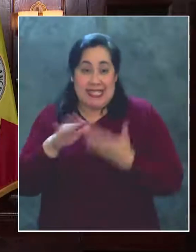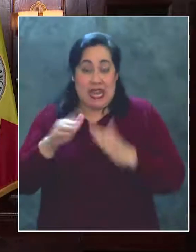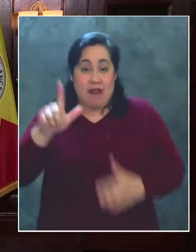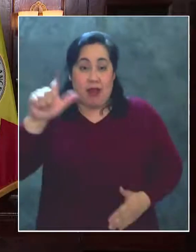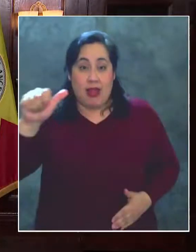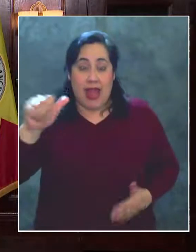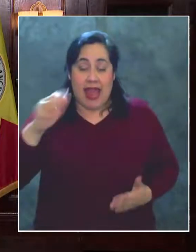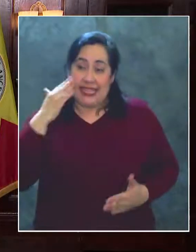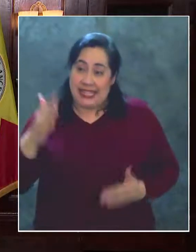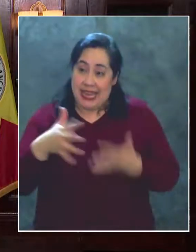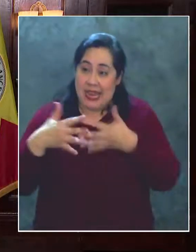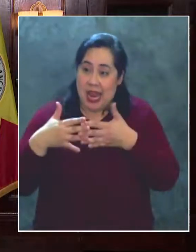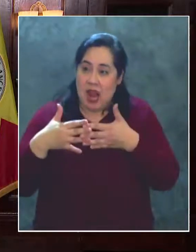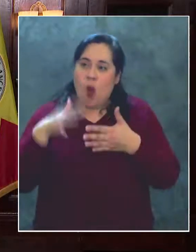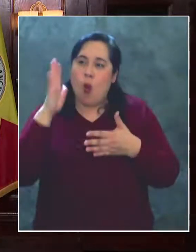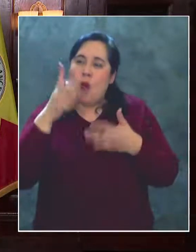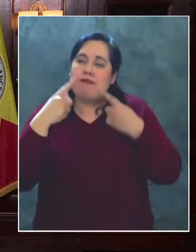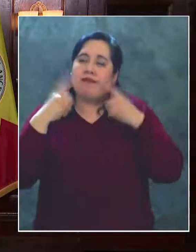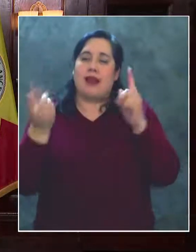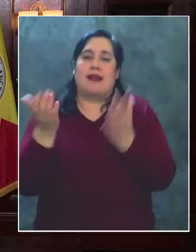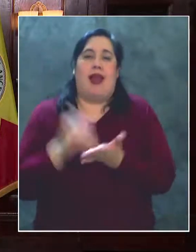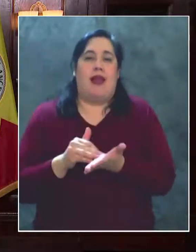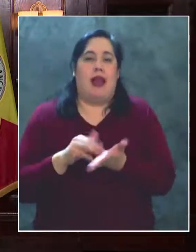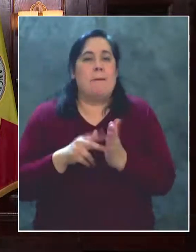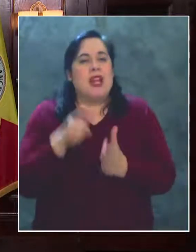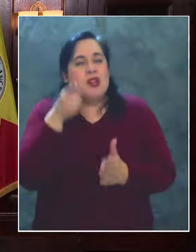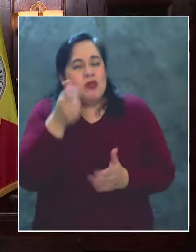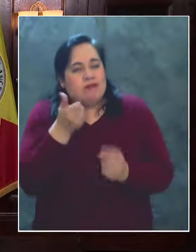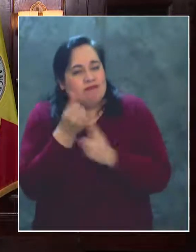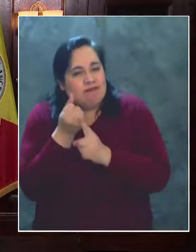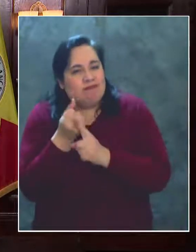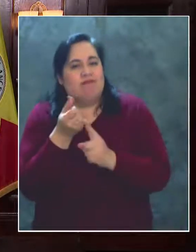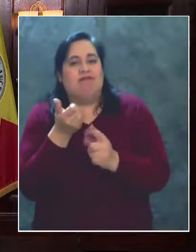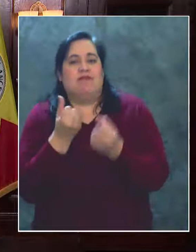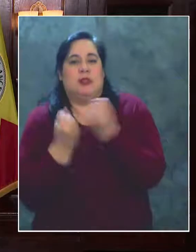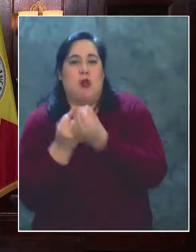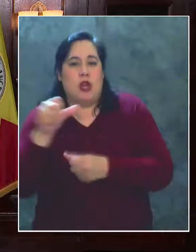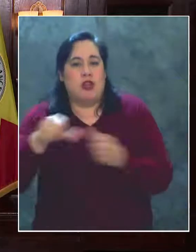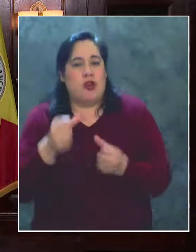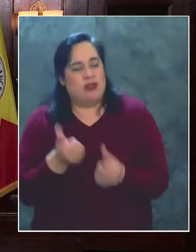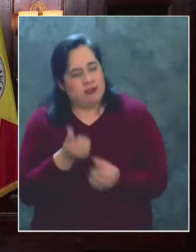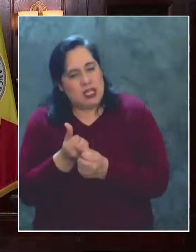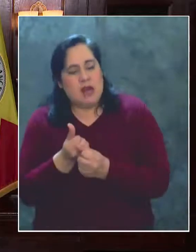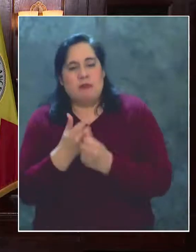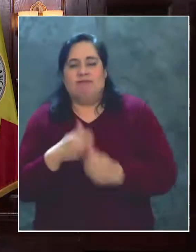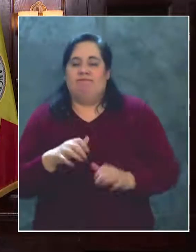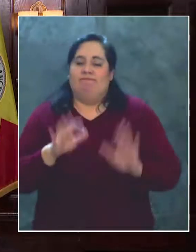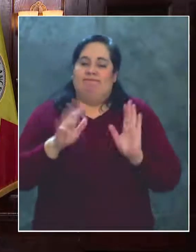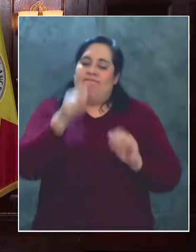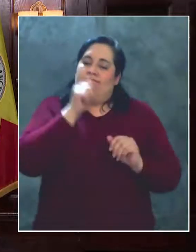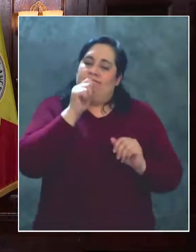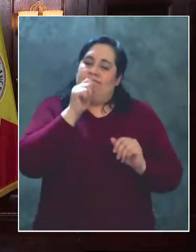SEE A NATION THAT WILL RISE ONCE AGAIN. KEEP BEING THERE FOR EACH OTHER AND KEEP MAKING SACRIFICES AND